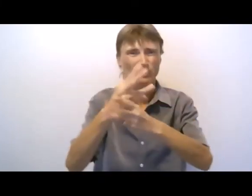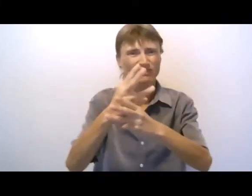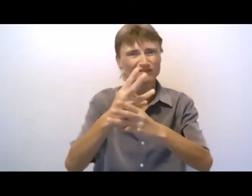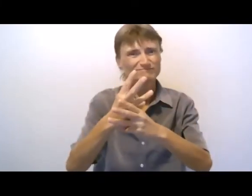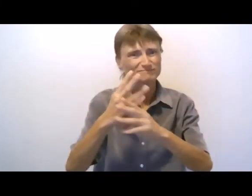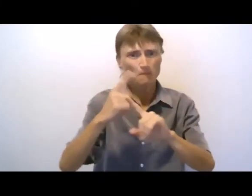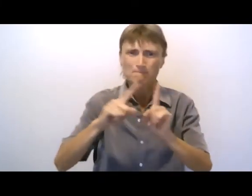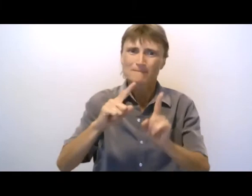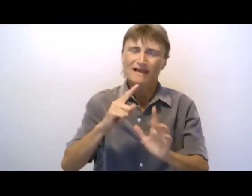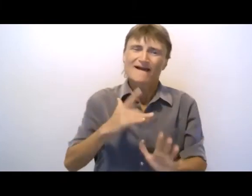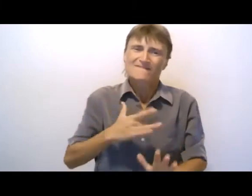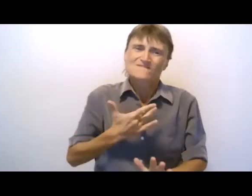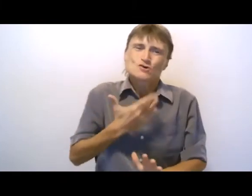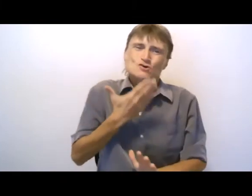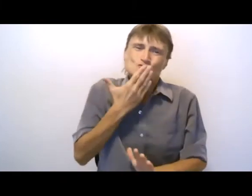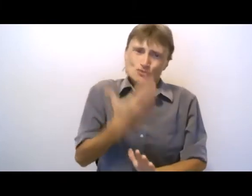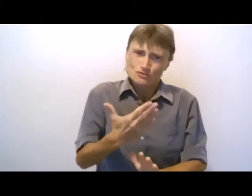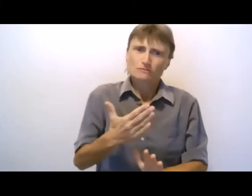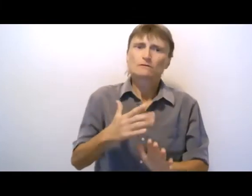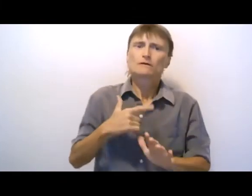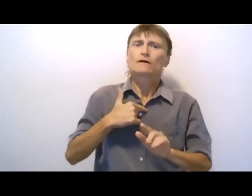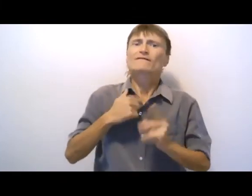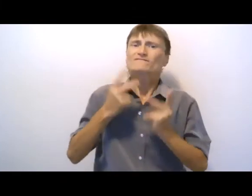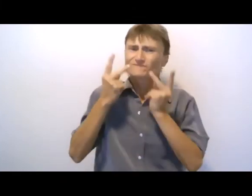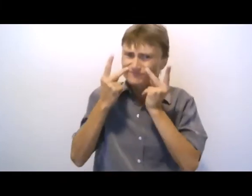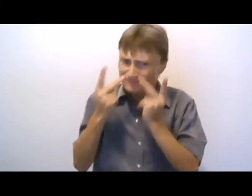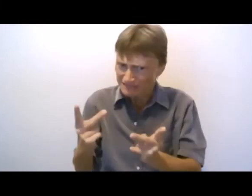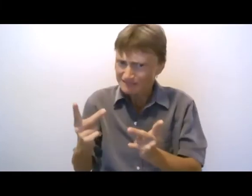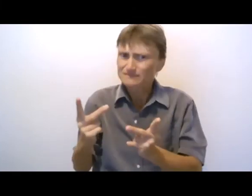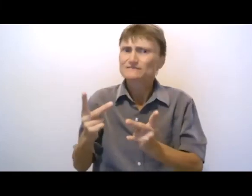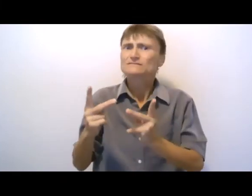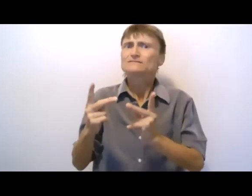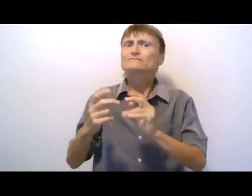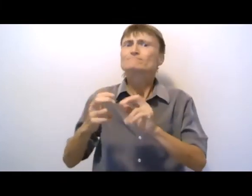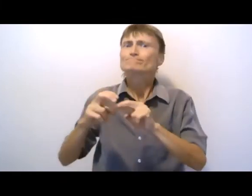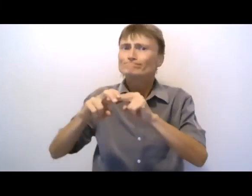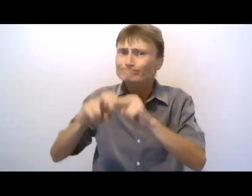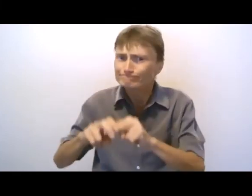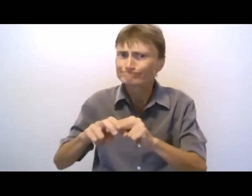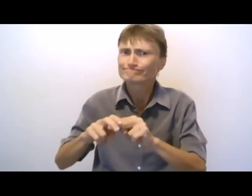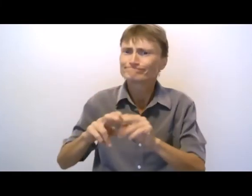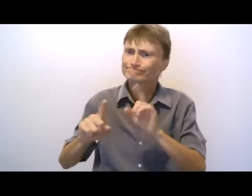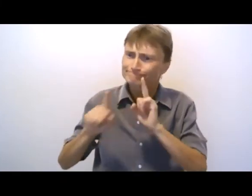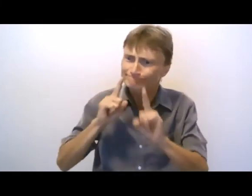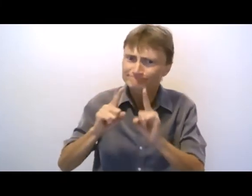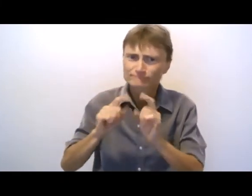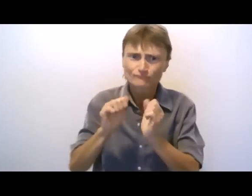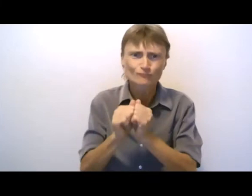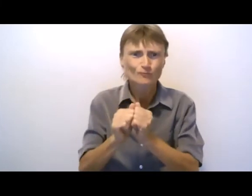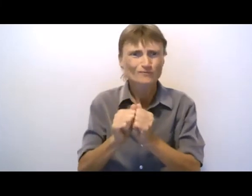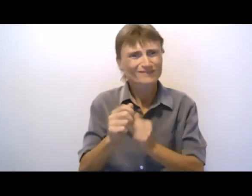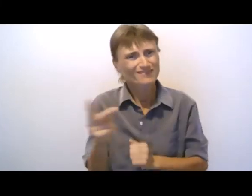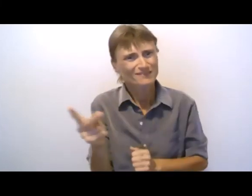there on the land with them. And I really look forward to this coming September when